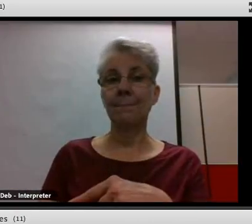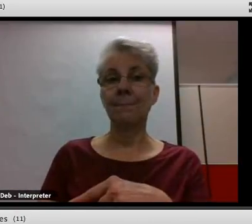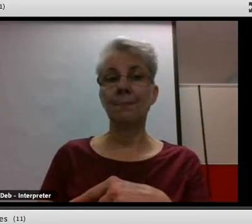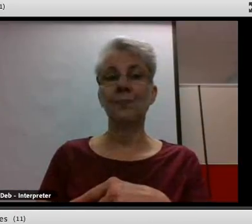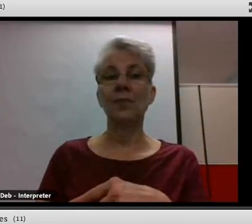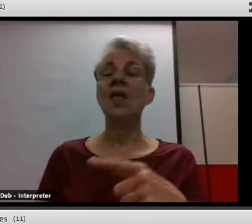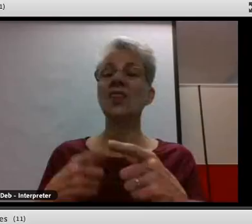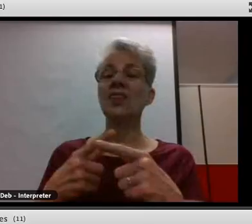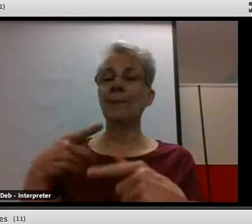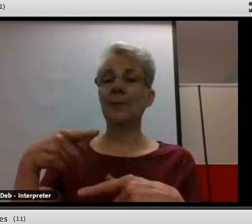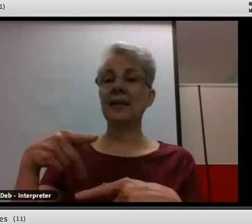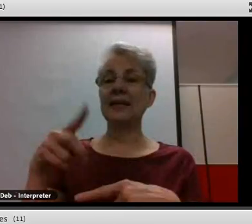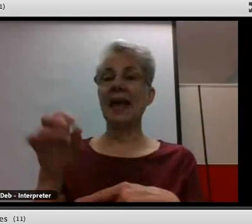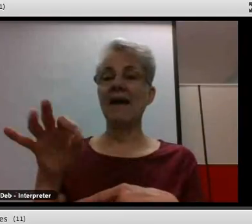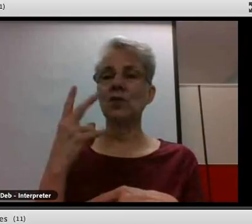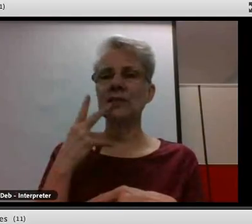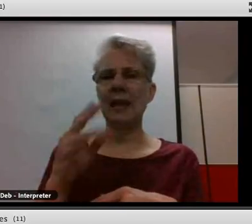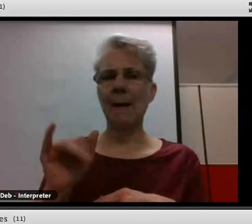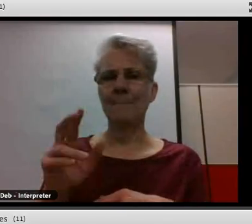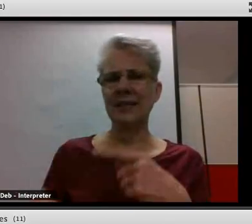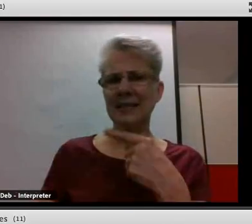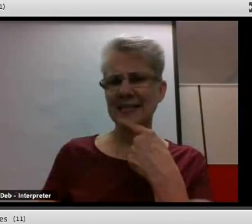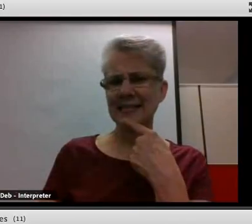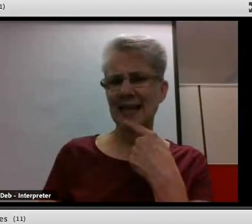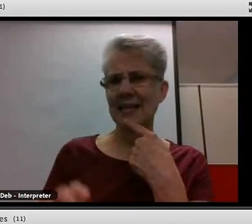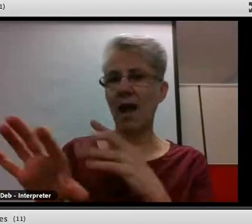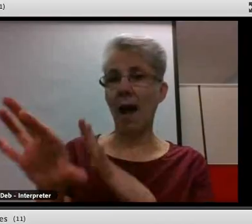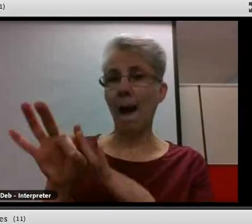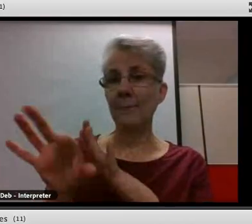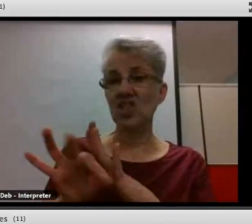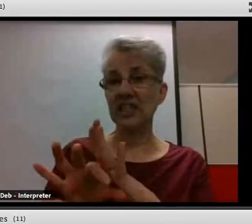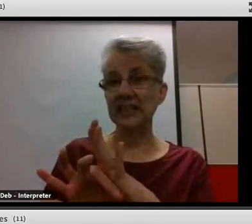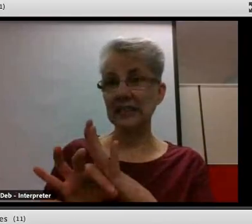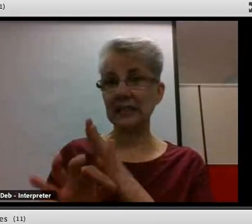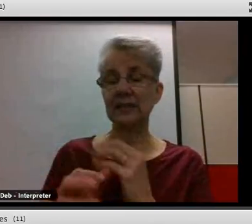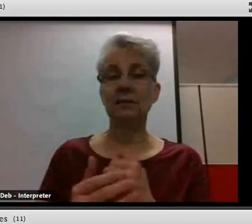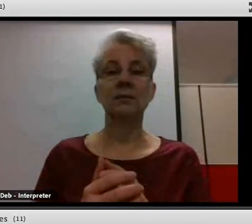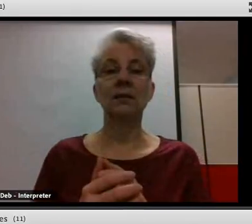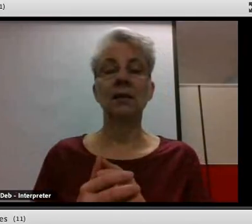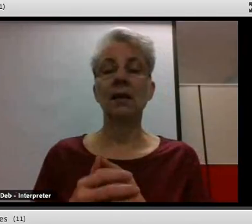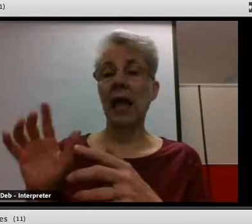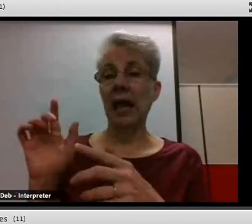and the form just doesn't sit there and do nothing and I've had those on my phone.